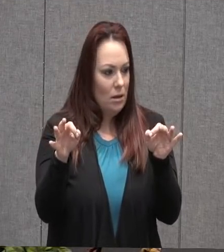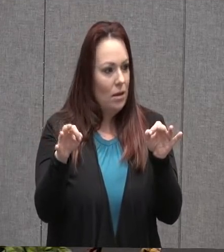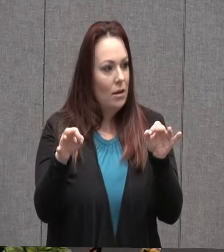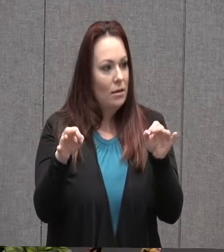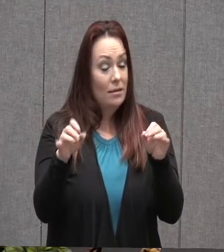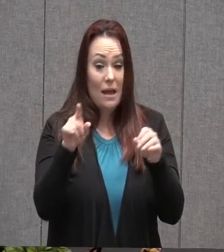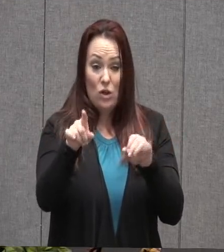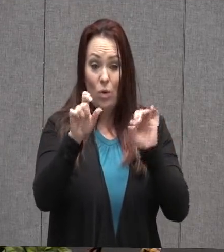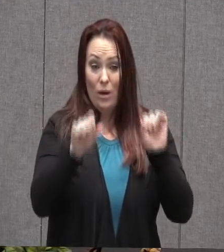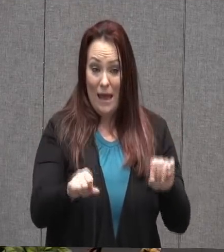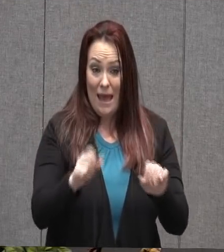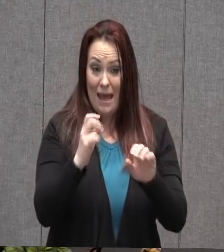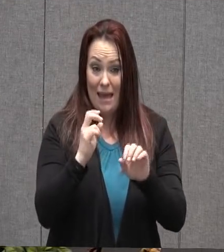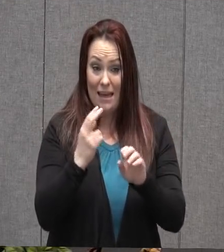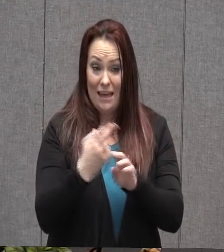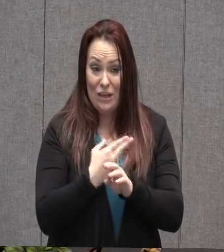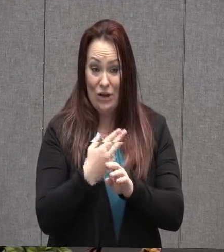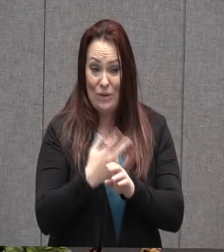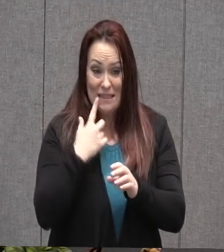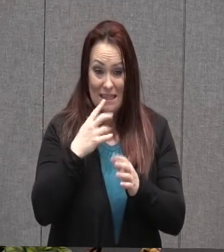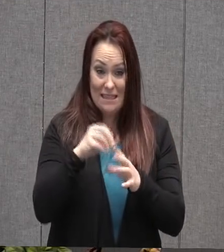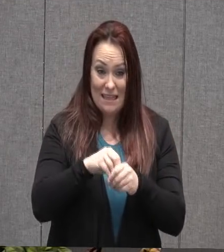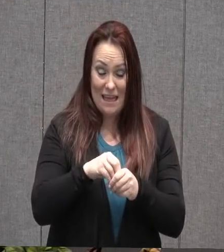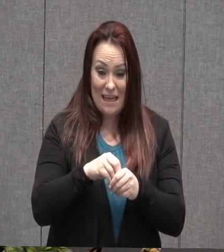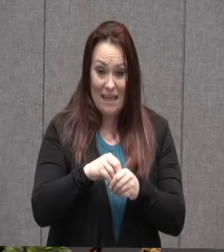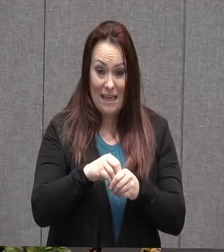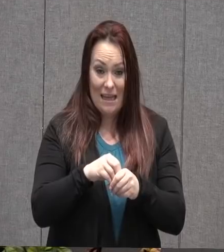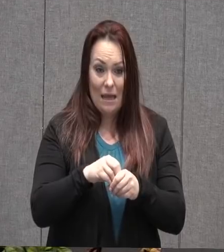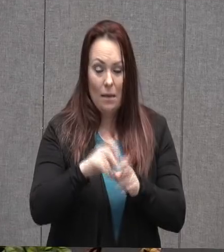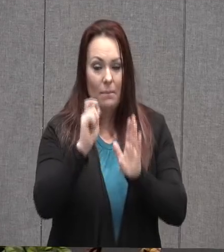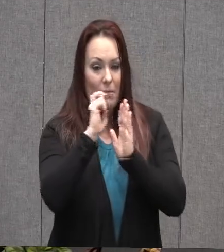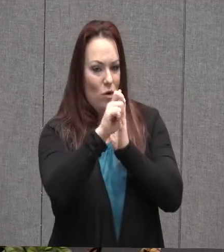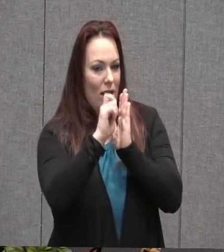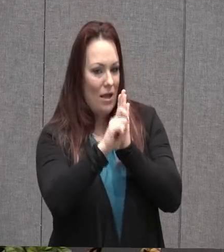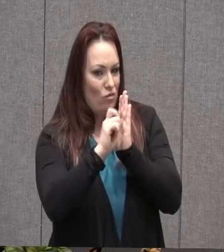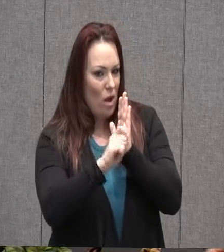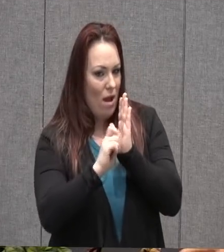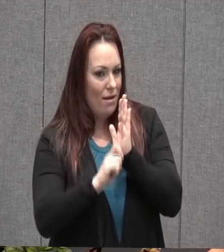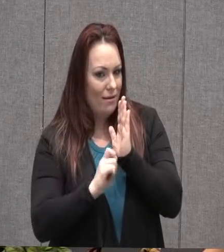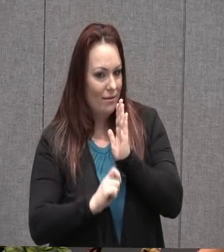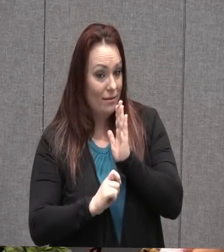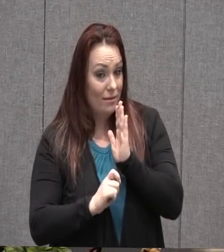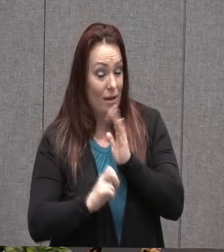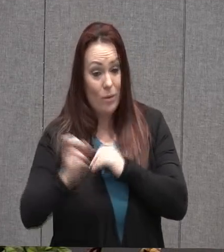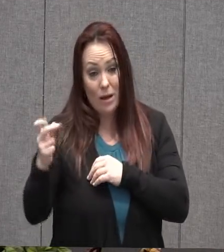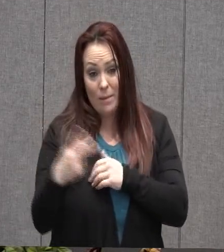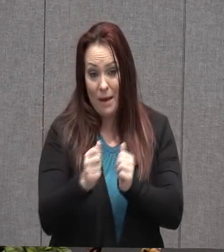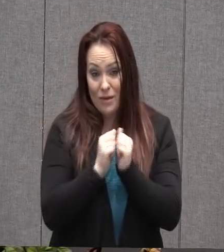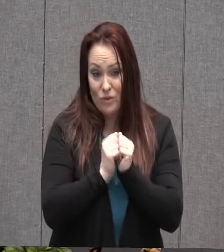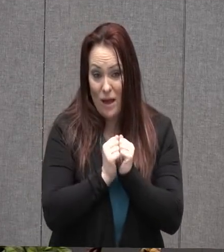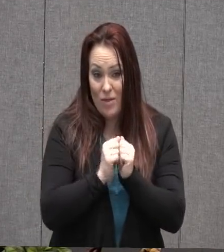Maybe you could write some down. And then when we come back together on Wednesday,